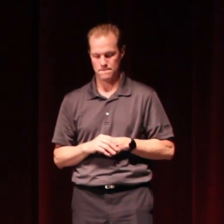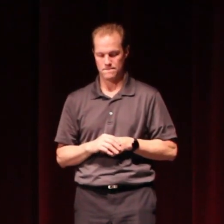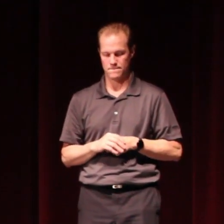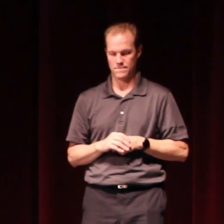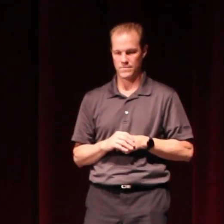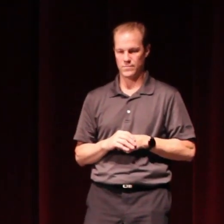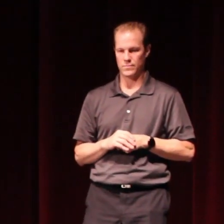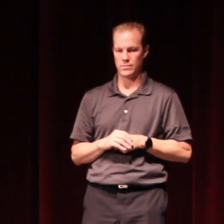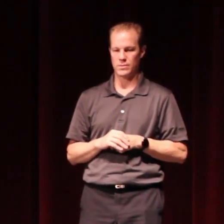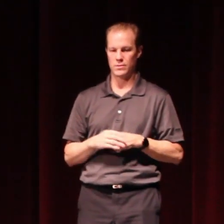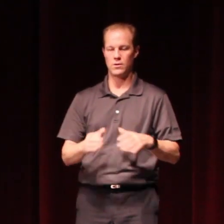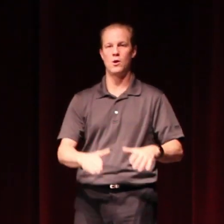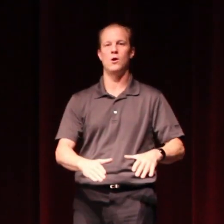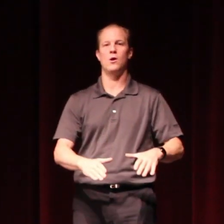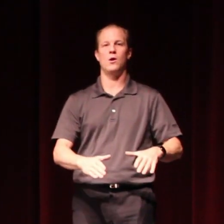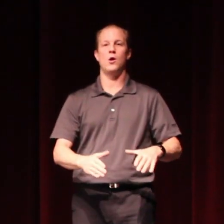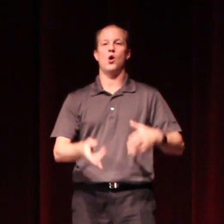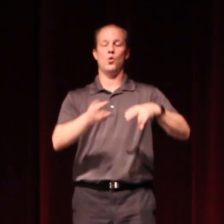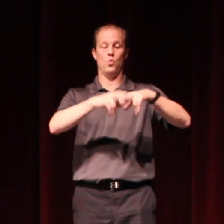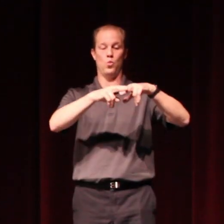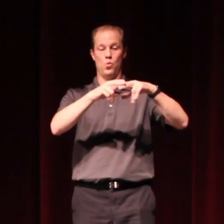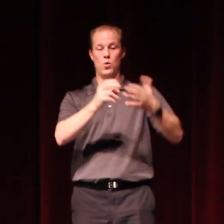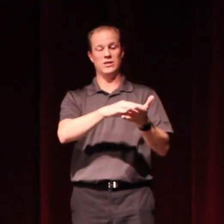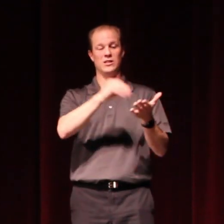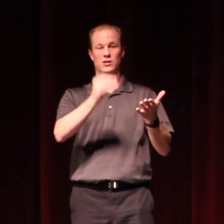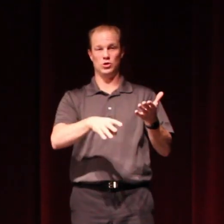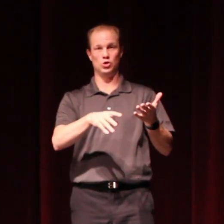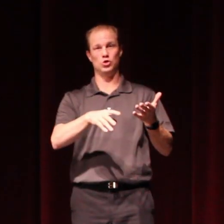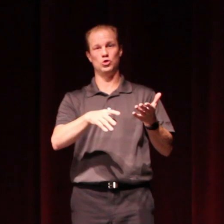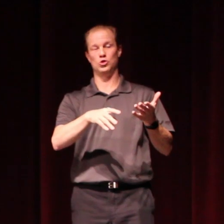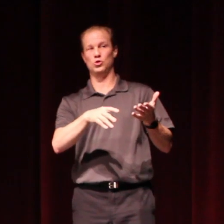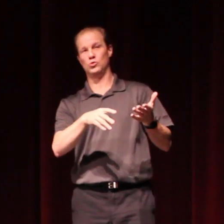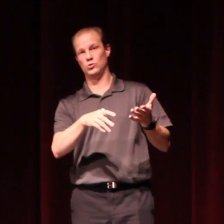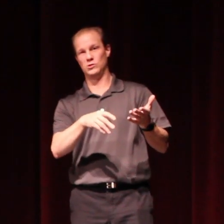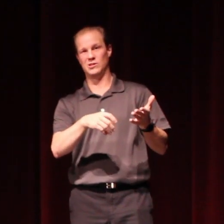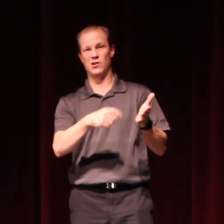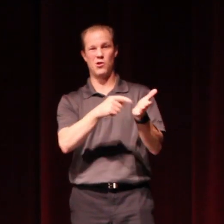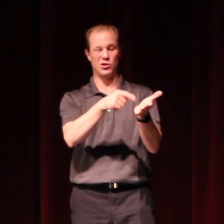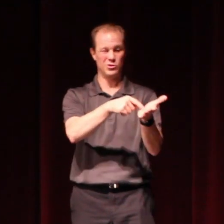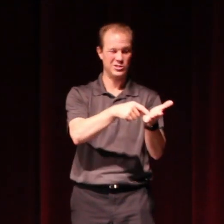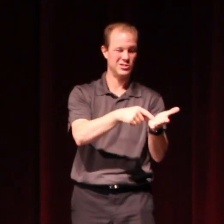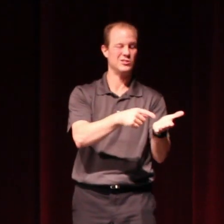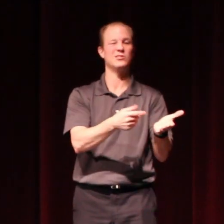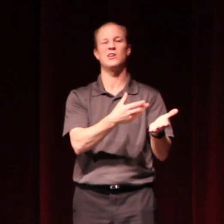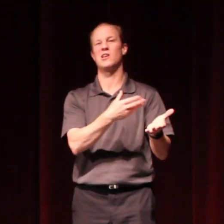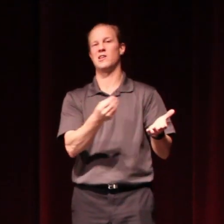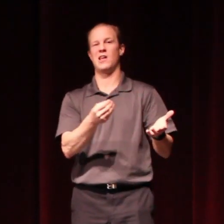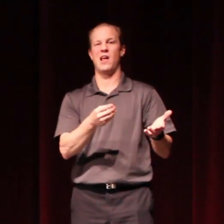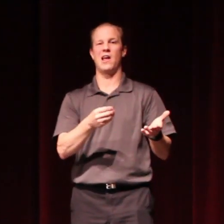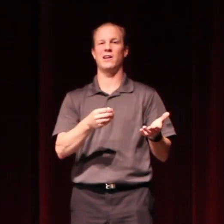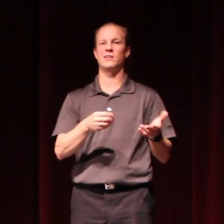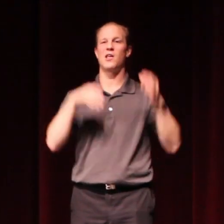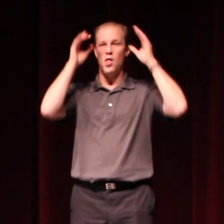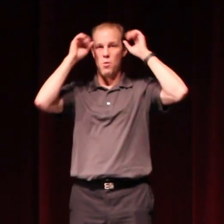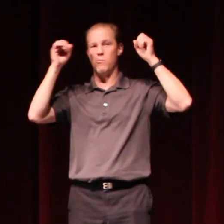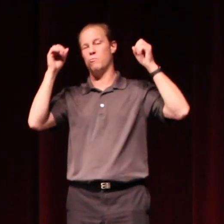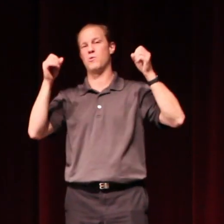Raising student tuition, raising the president's salary, and breaking ground on a new building, is not the way to handle a declining enrollment.